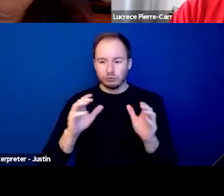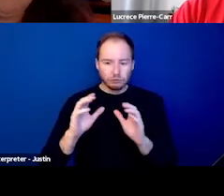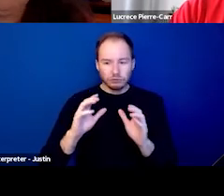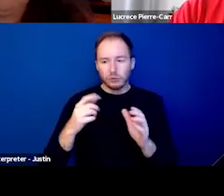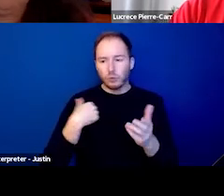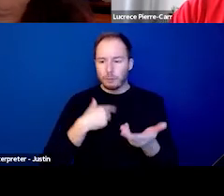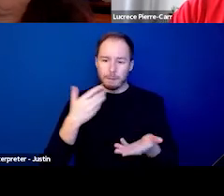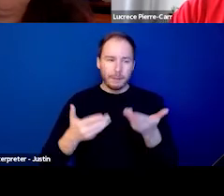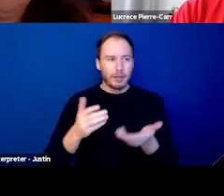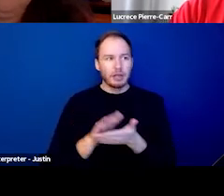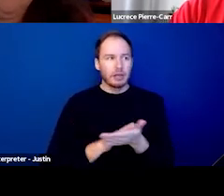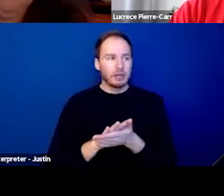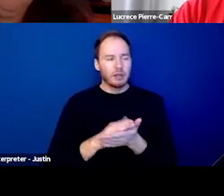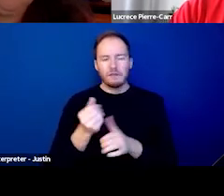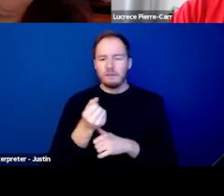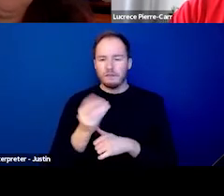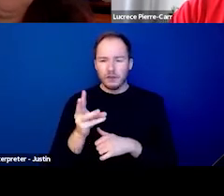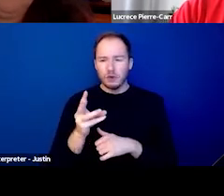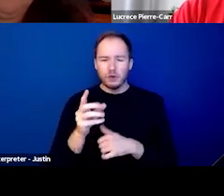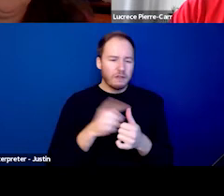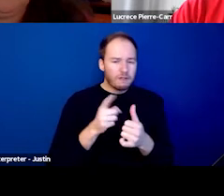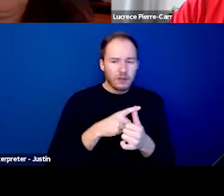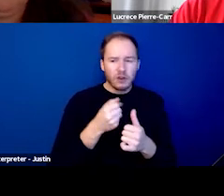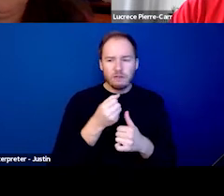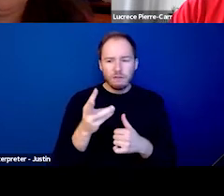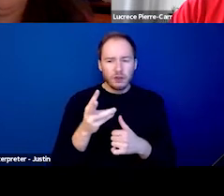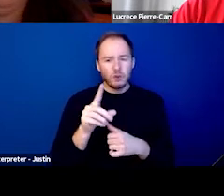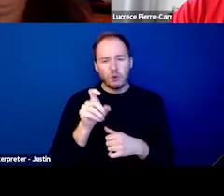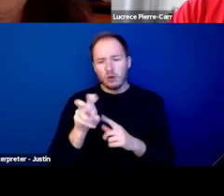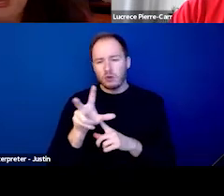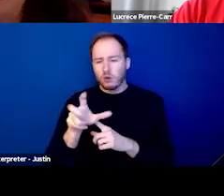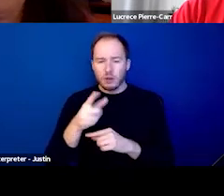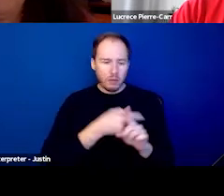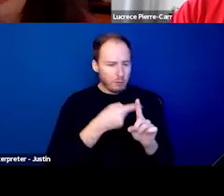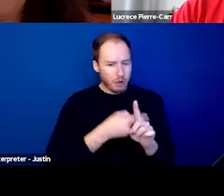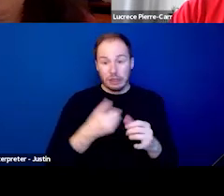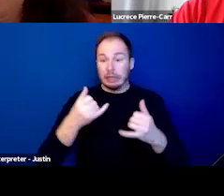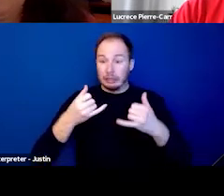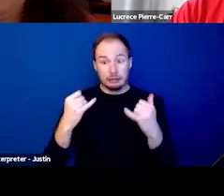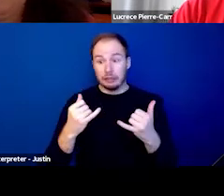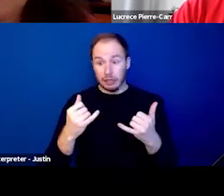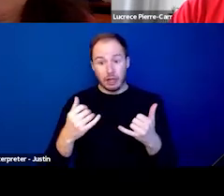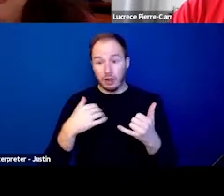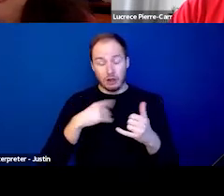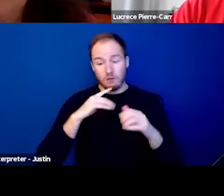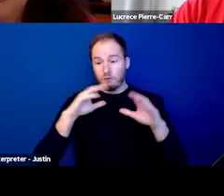have taken just a few hundred calls a month, until now when we have that wonderful investment